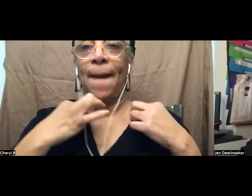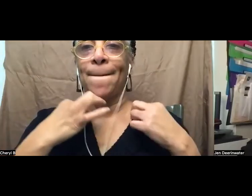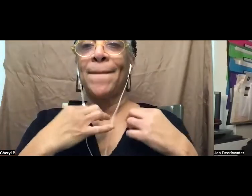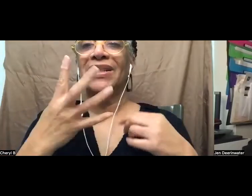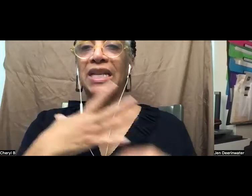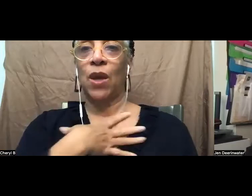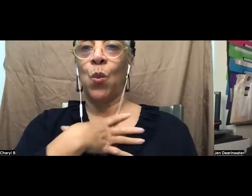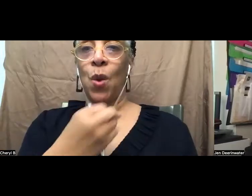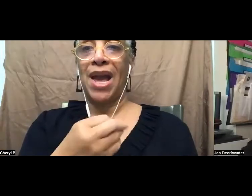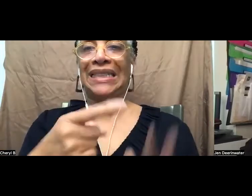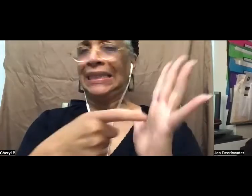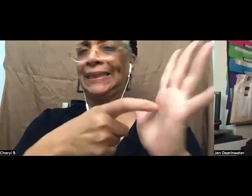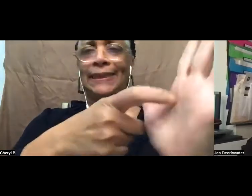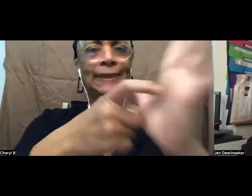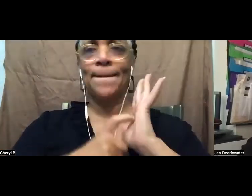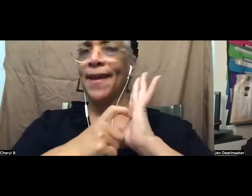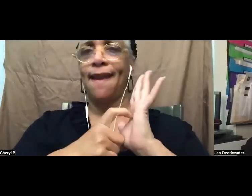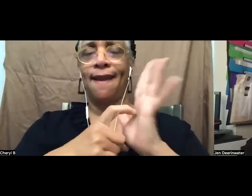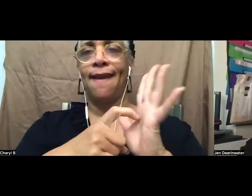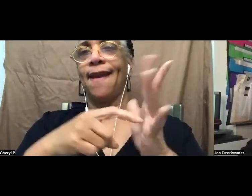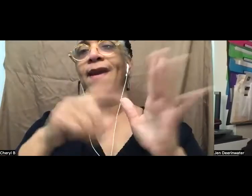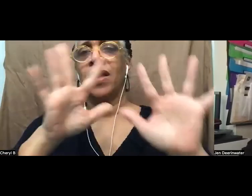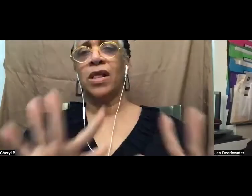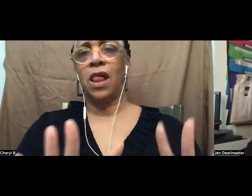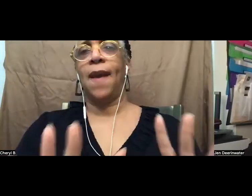"Demand climate justice". Finally you can see